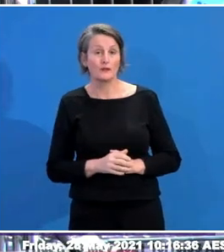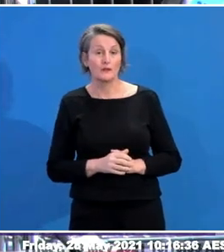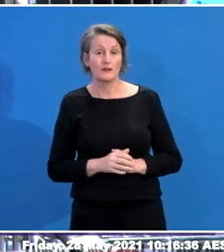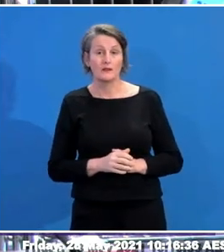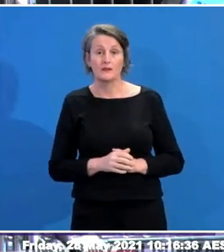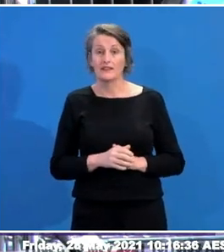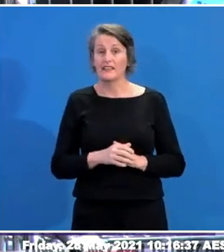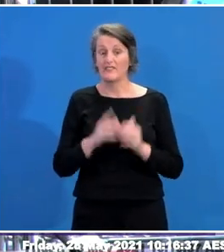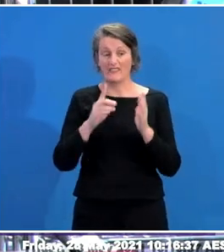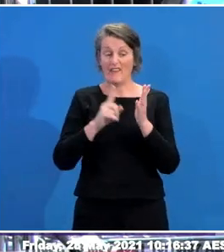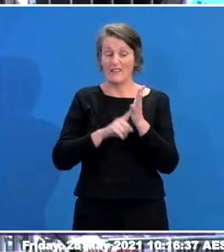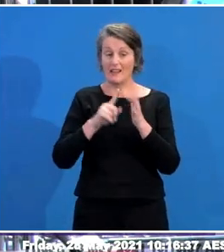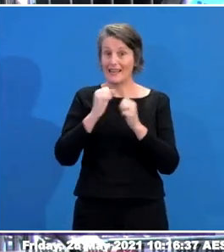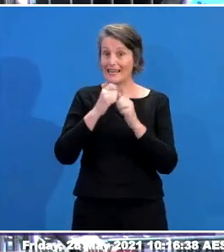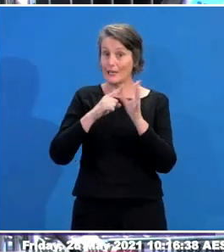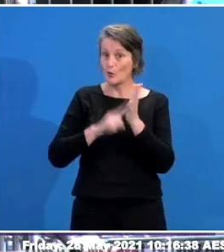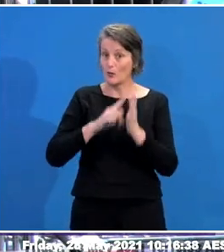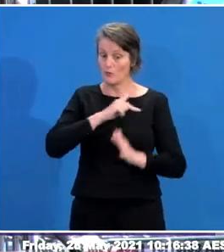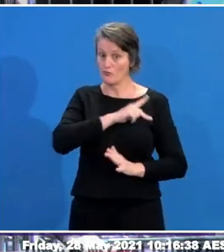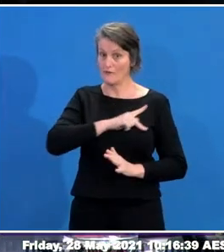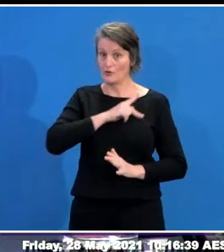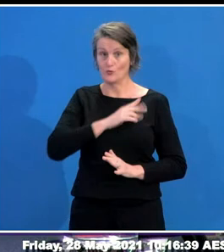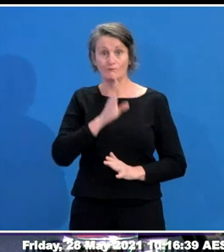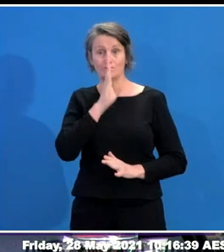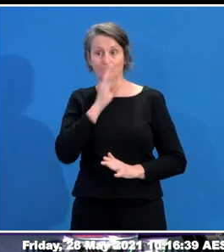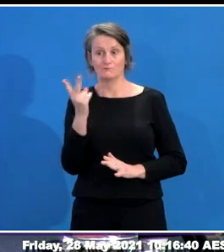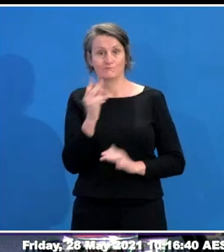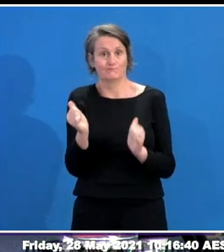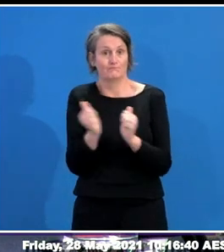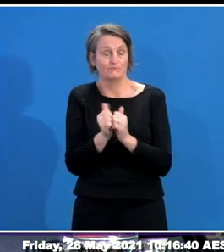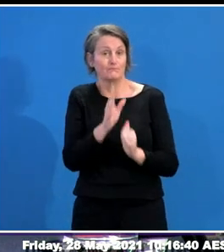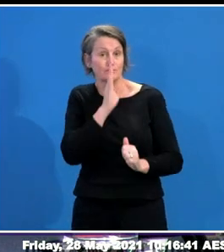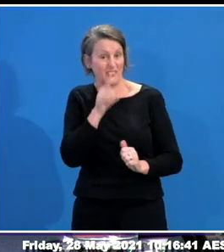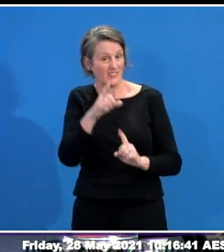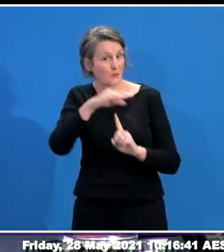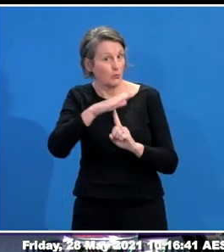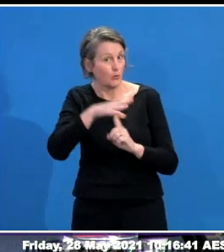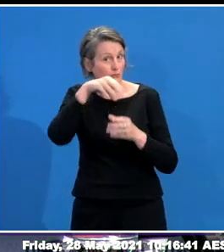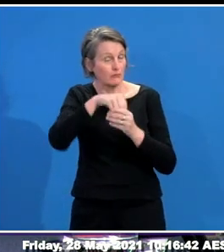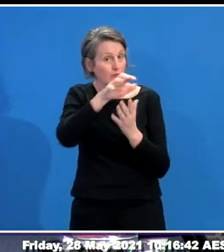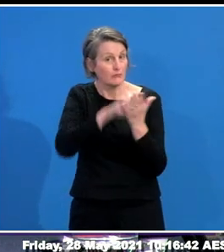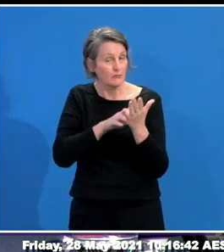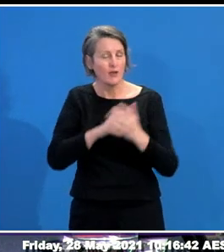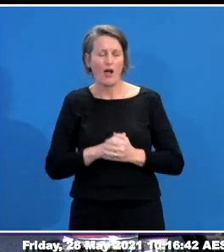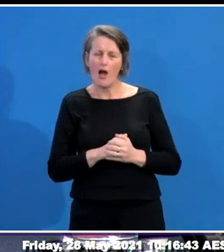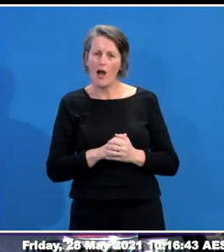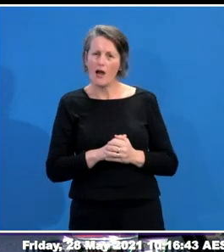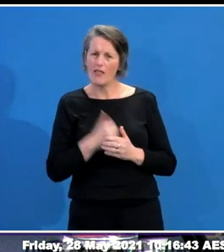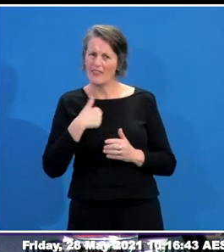professional privilege have been made in relation to those reports? Yes, I believe that was one of the purposes, but I'm not sure it was the primary purpose.